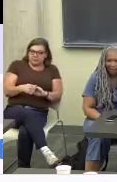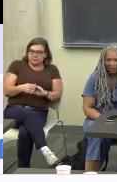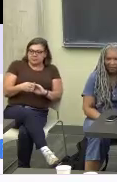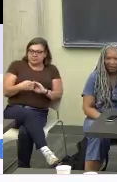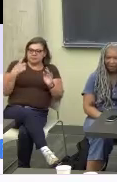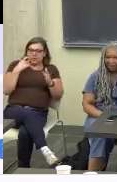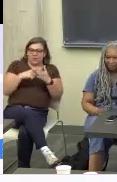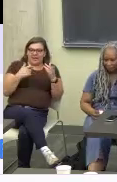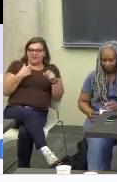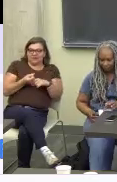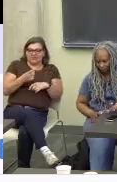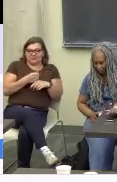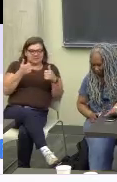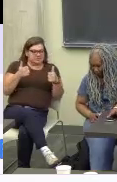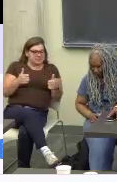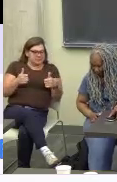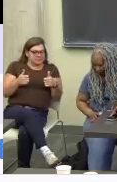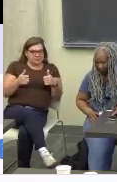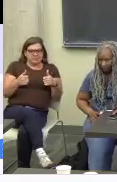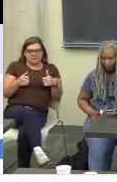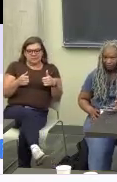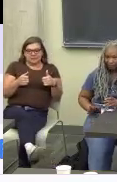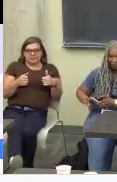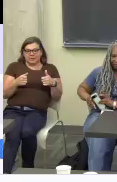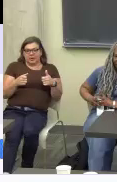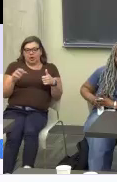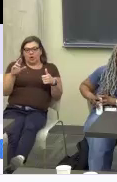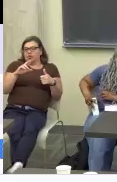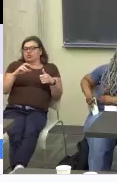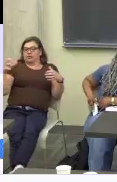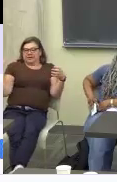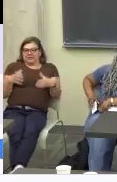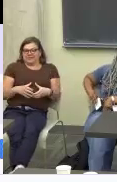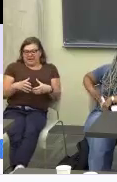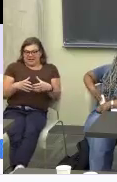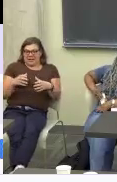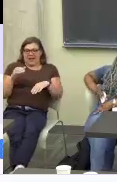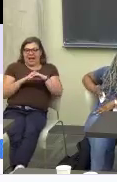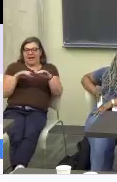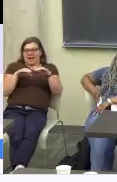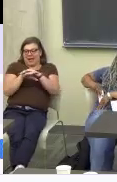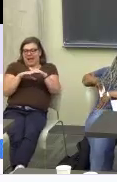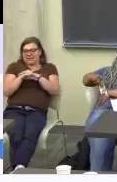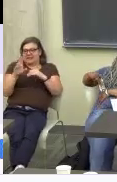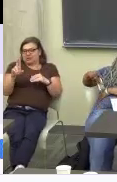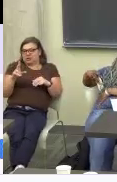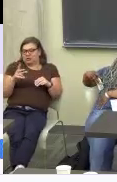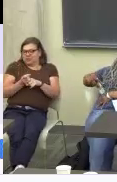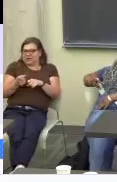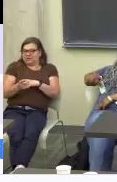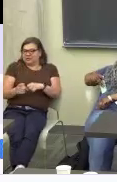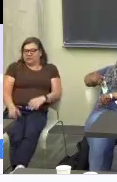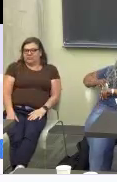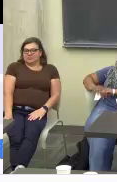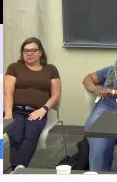Right? Okay. So everybody's back. That's right. Let's reconvene at AccessU my nervous system